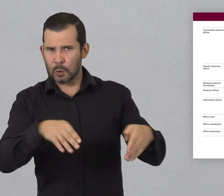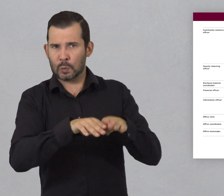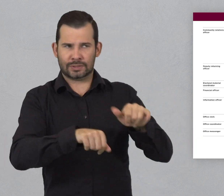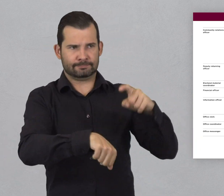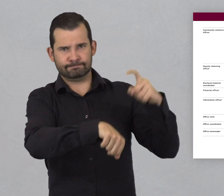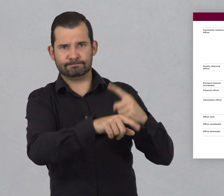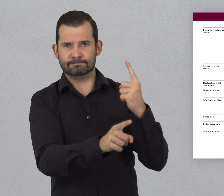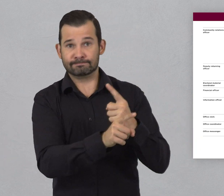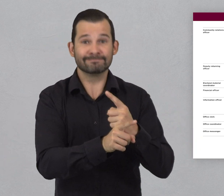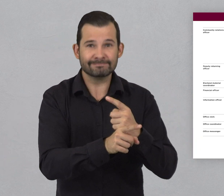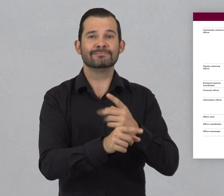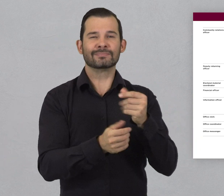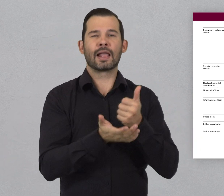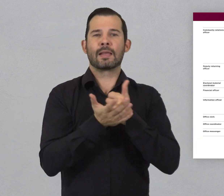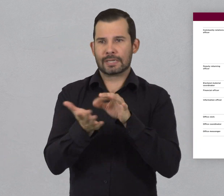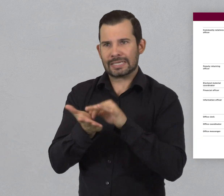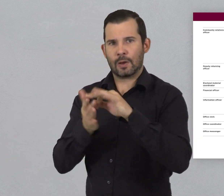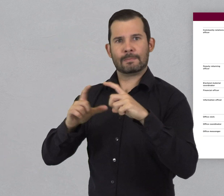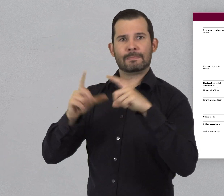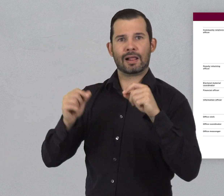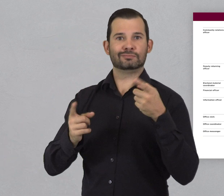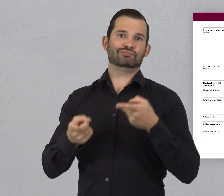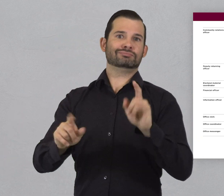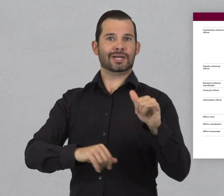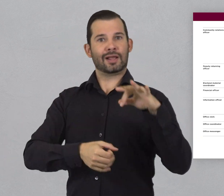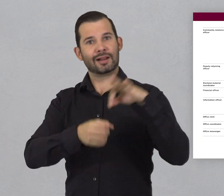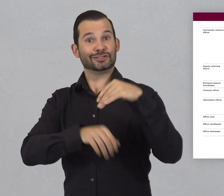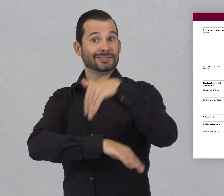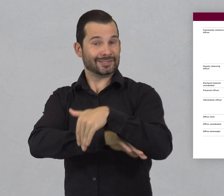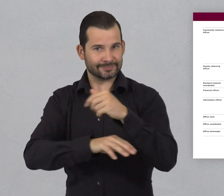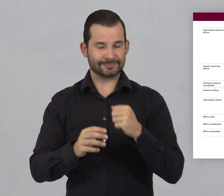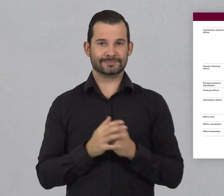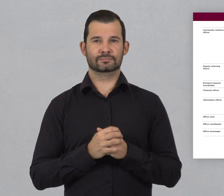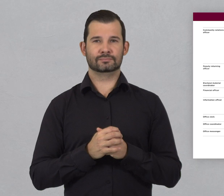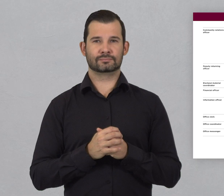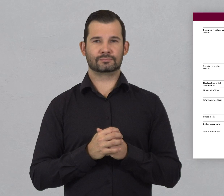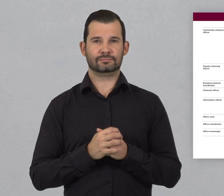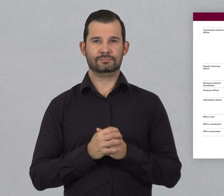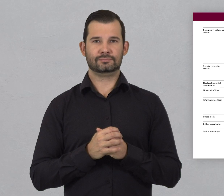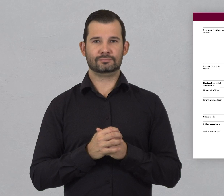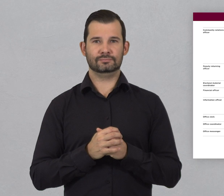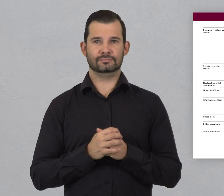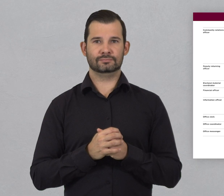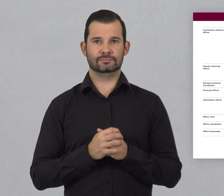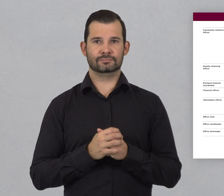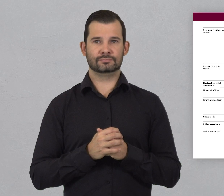polling place closes at the prescribed time and helps count ballots on election night.